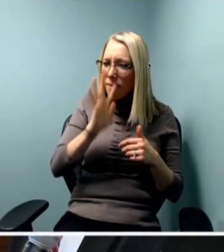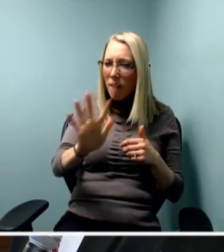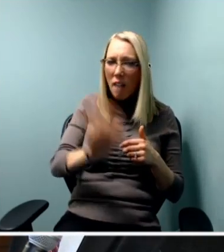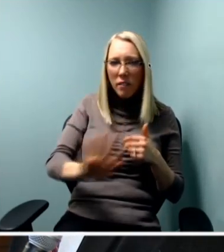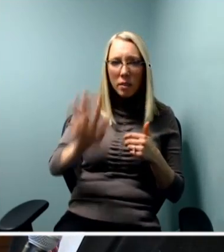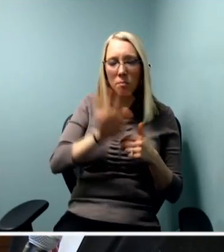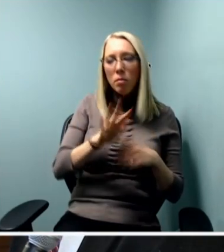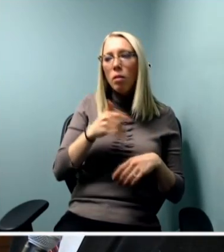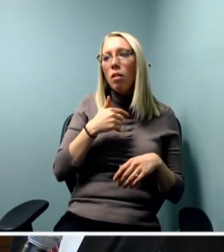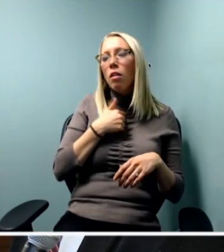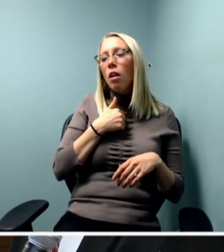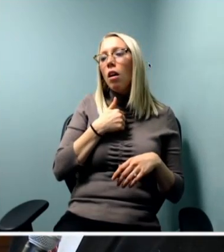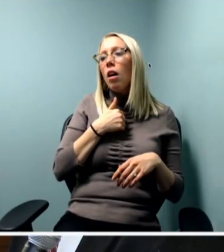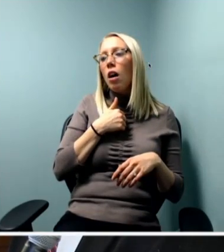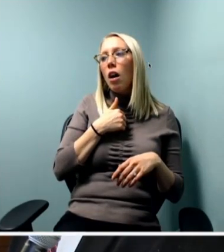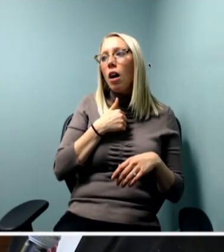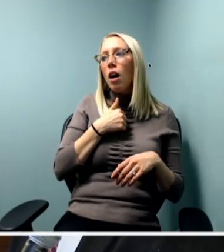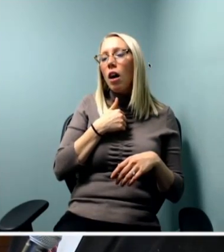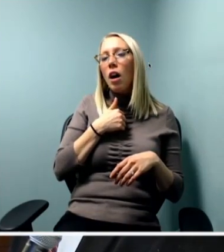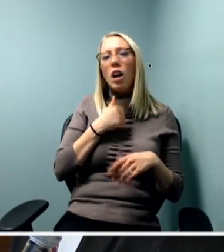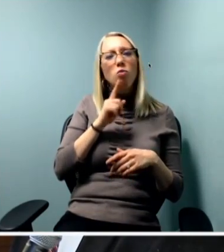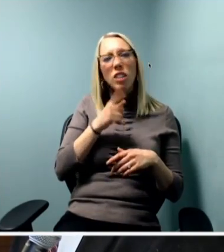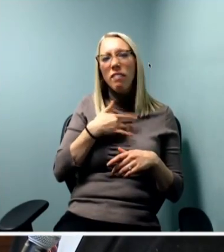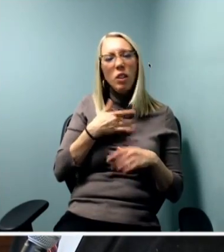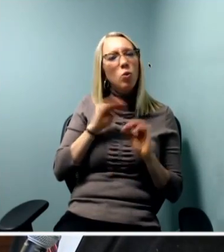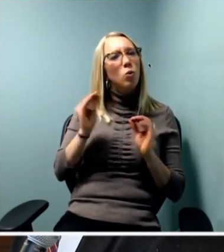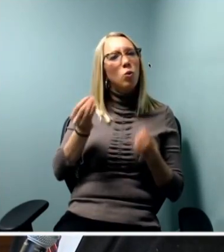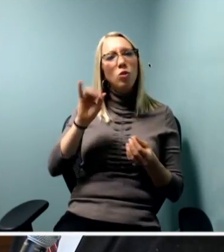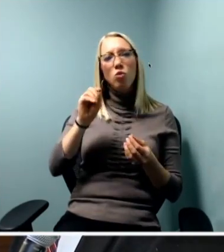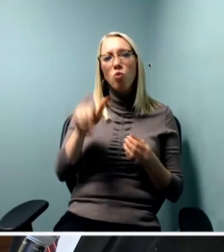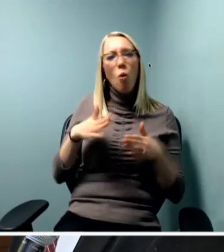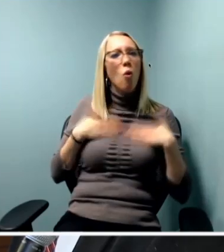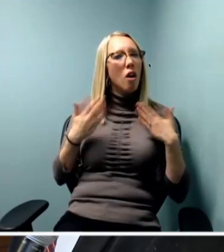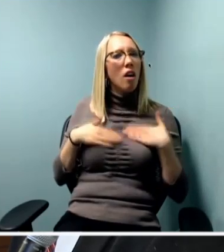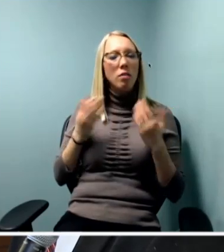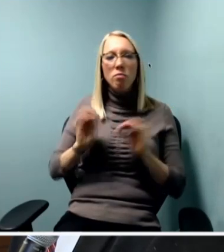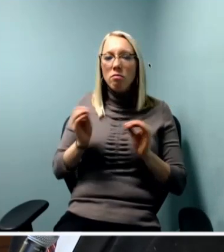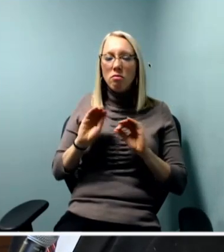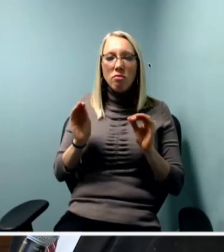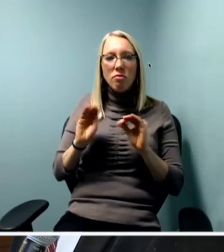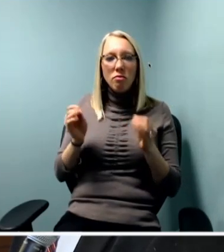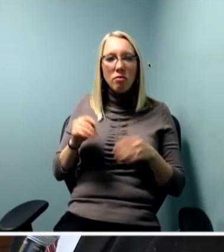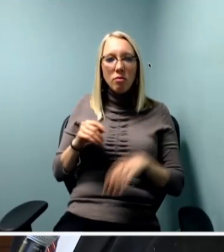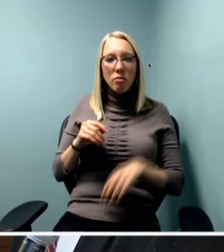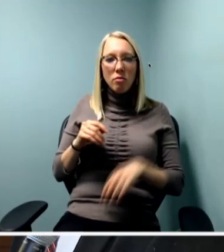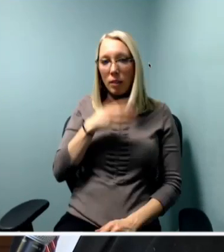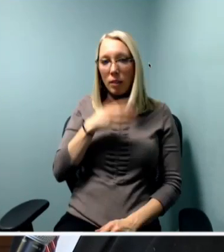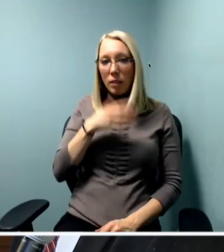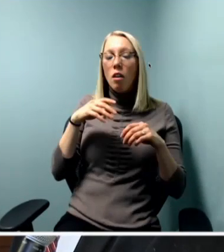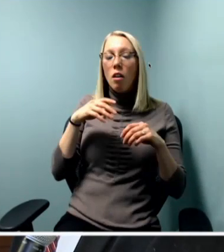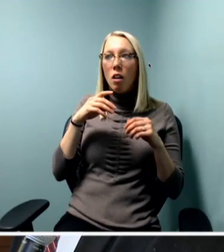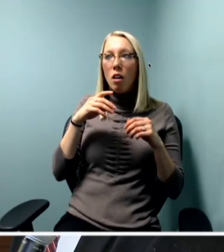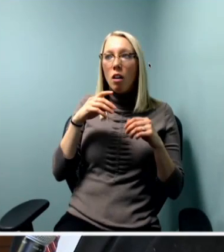I wasn't quite finding joy. I wasn't quite finding a [presence] in my expression